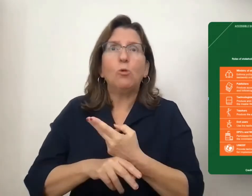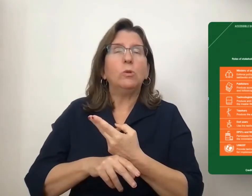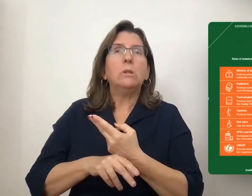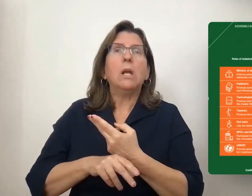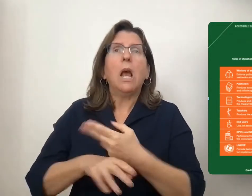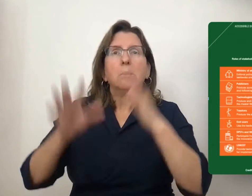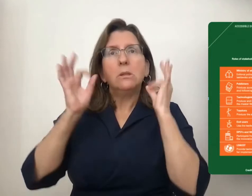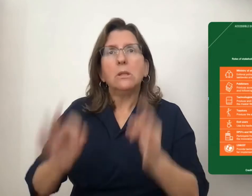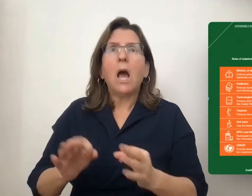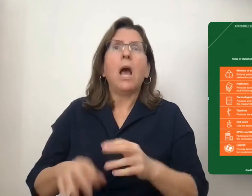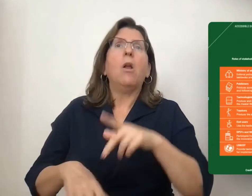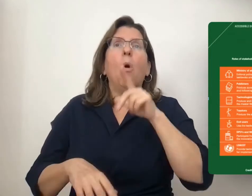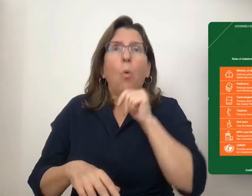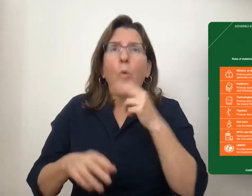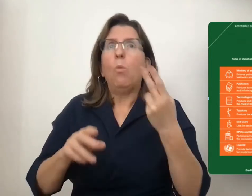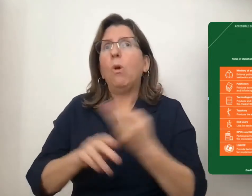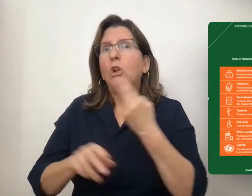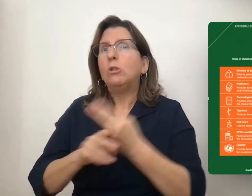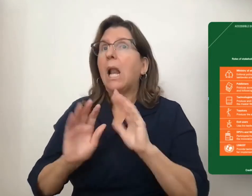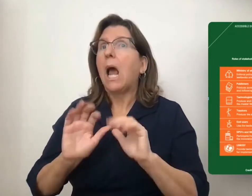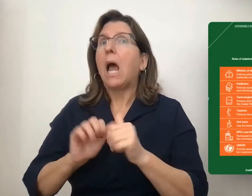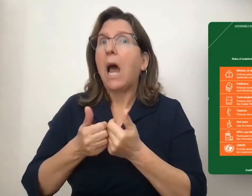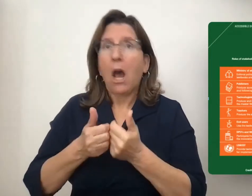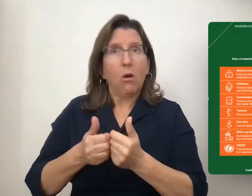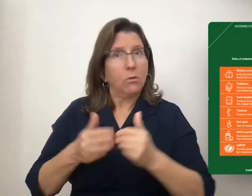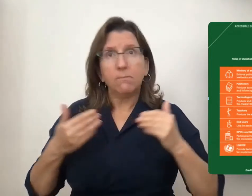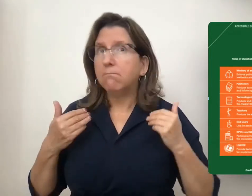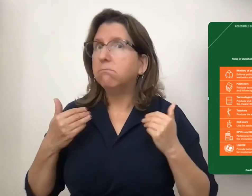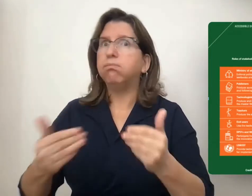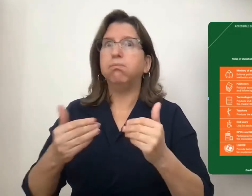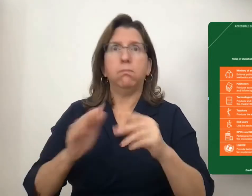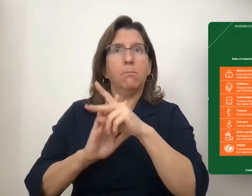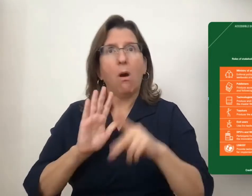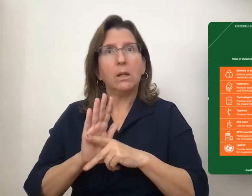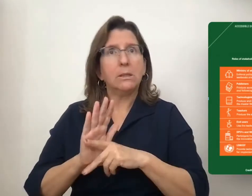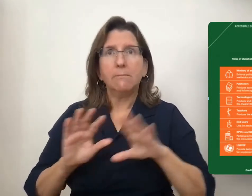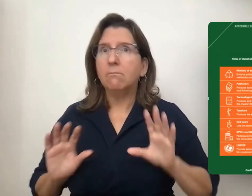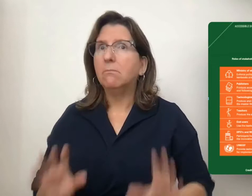It has the policy-making power to create standards,